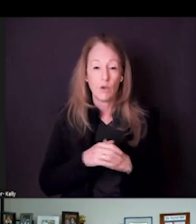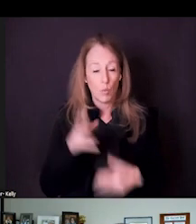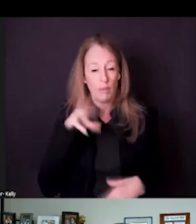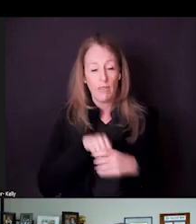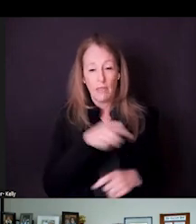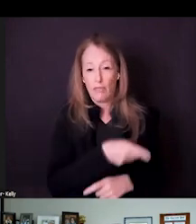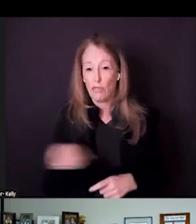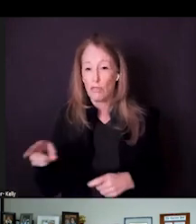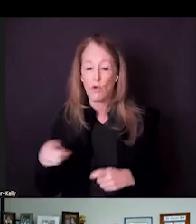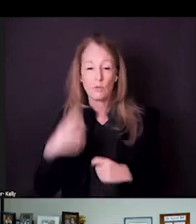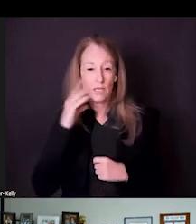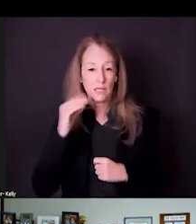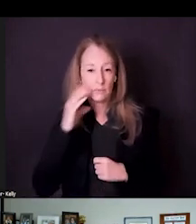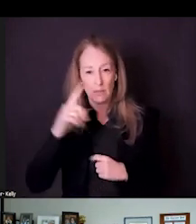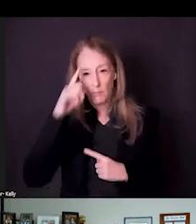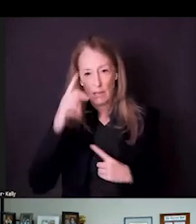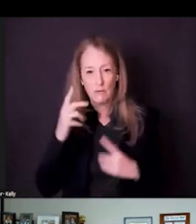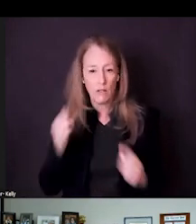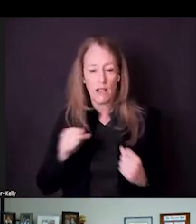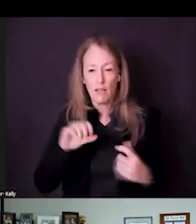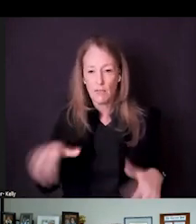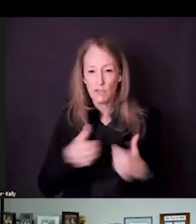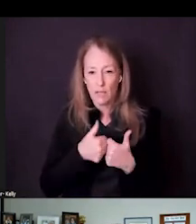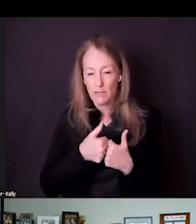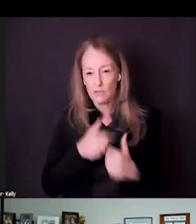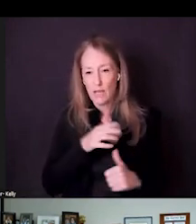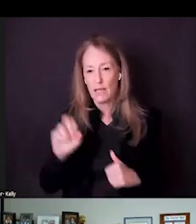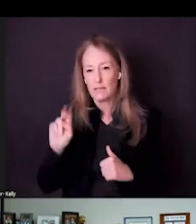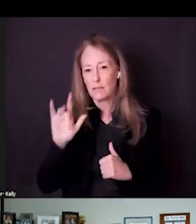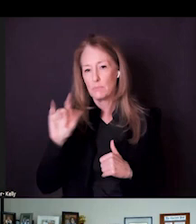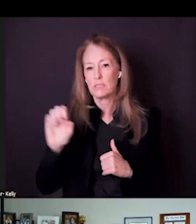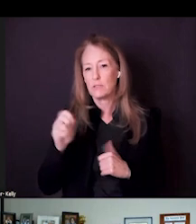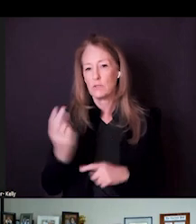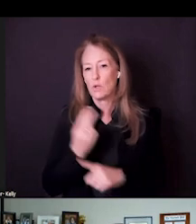AND SUBSTANCE USE DISORDER. AS YOU CELEBRATE WITH FAMILY AND